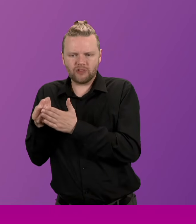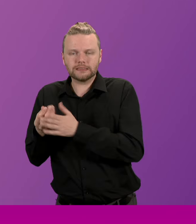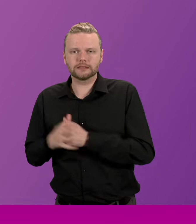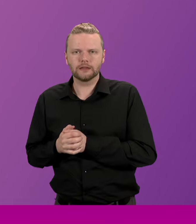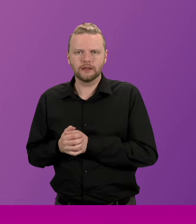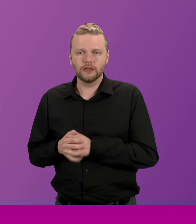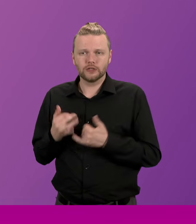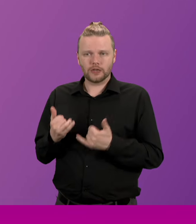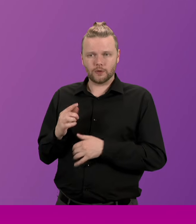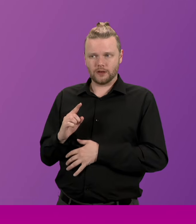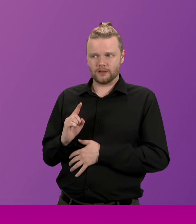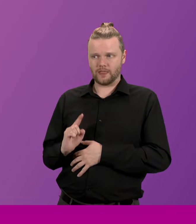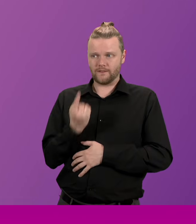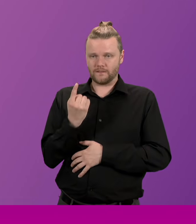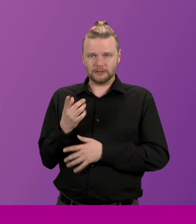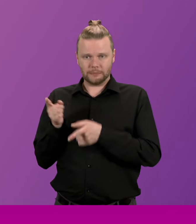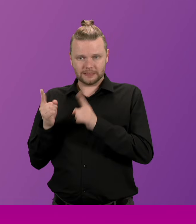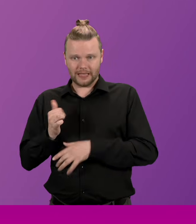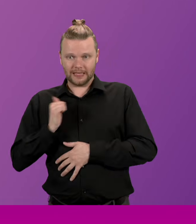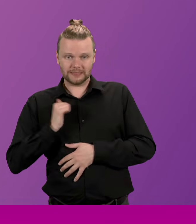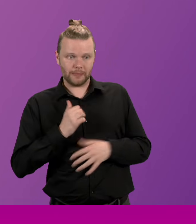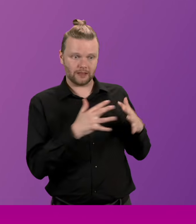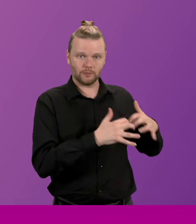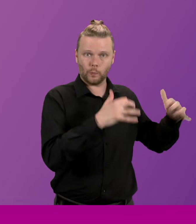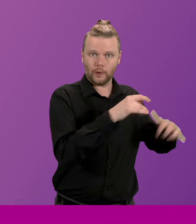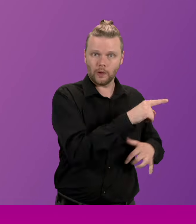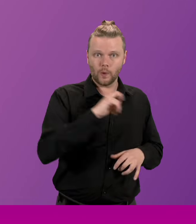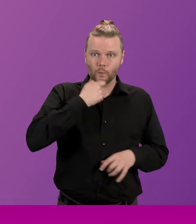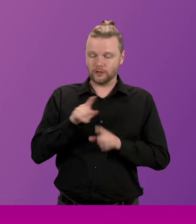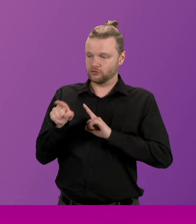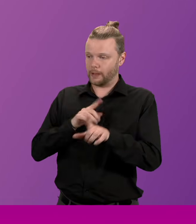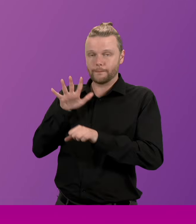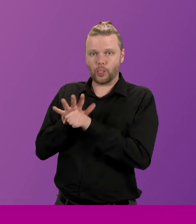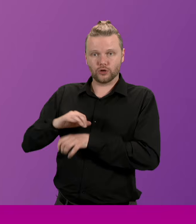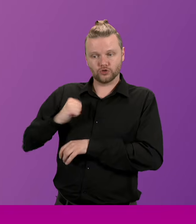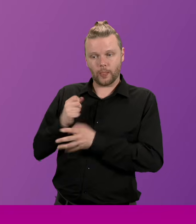does the First Minister expect that Westminster will try to block our food price cap plan?